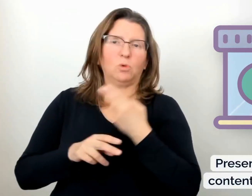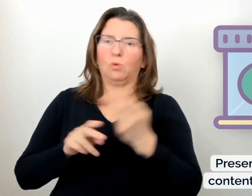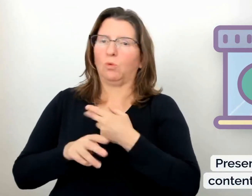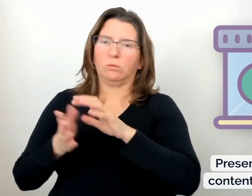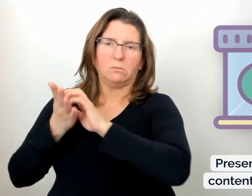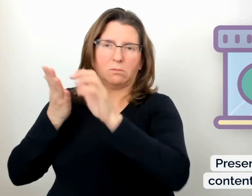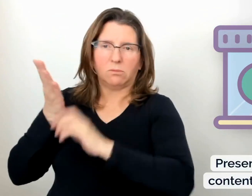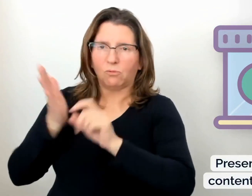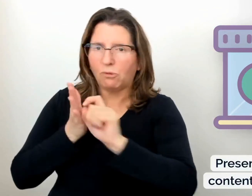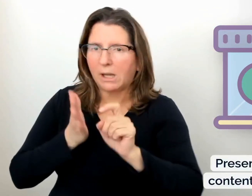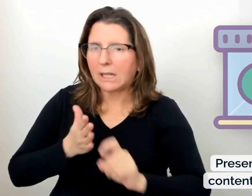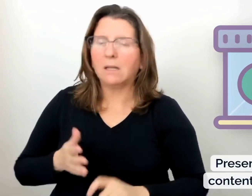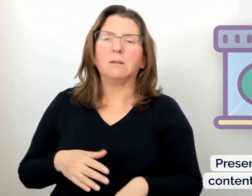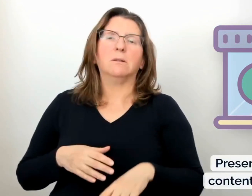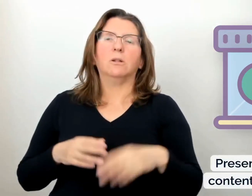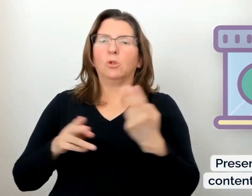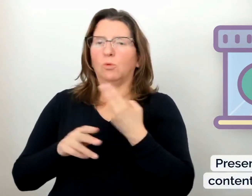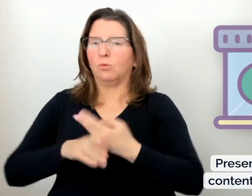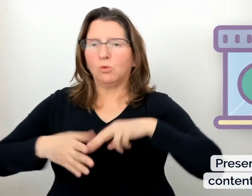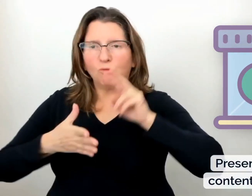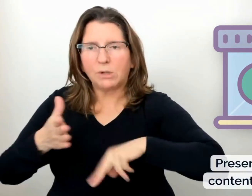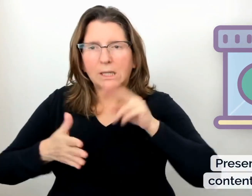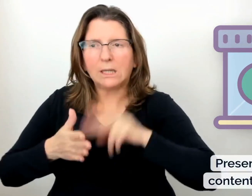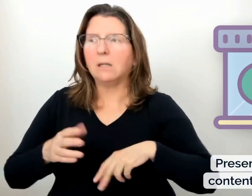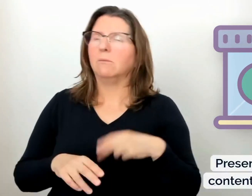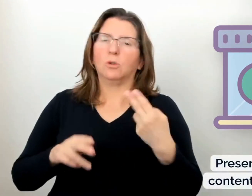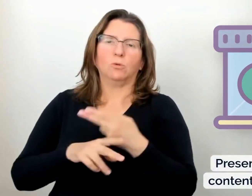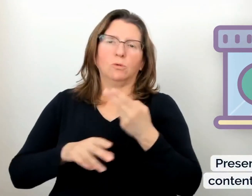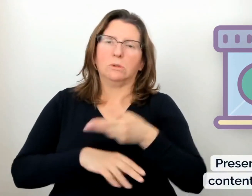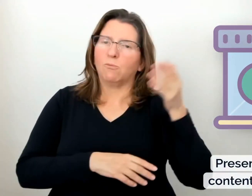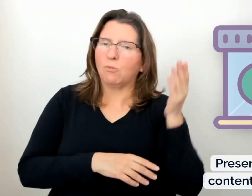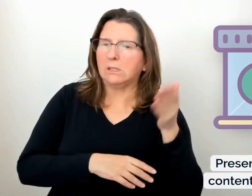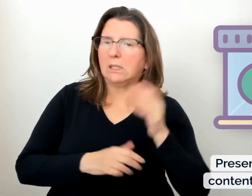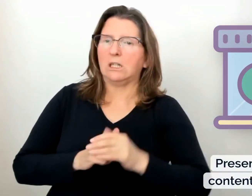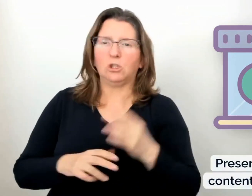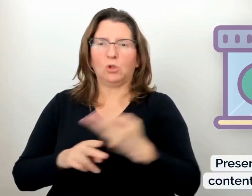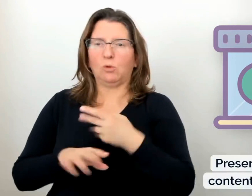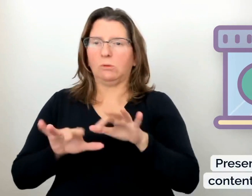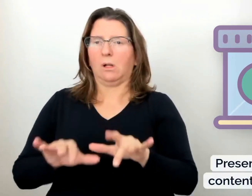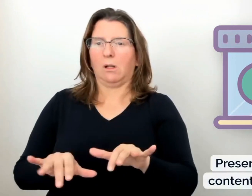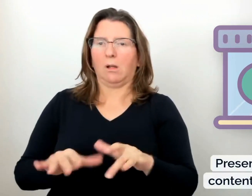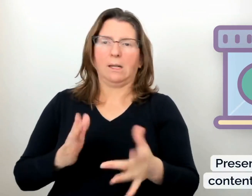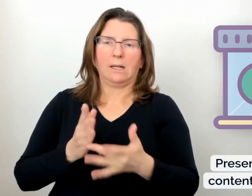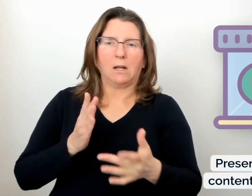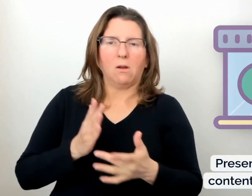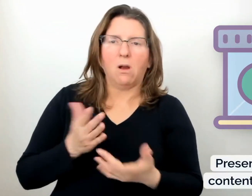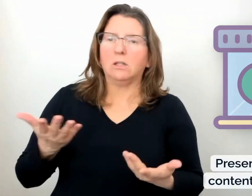You can incorporate drama, writing, reading, presentations, technologies, and so on.